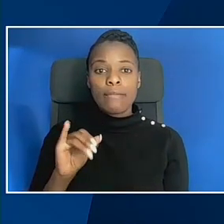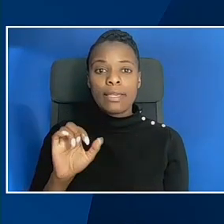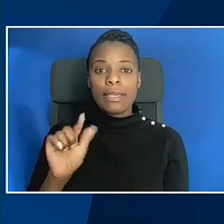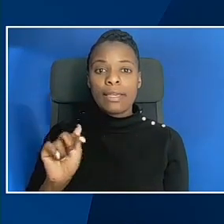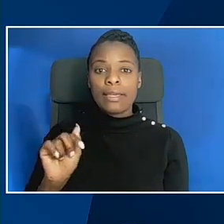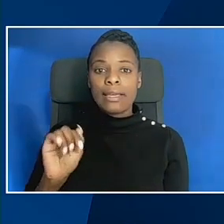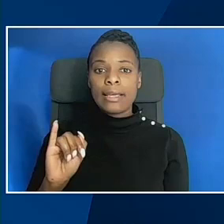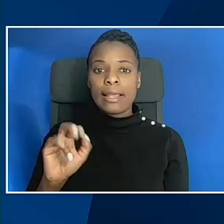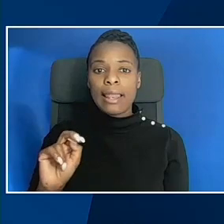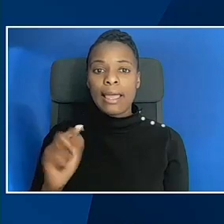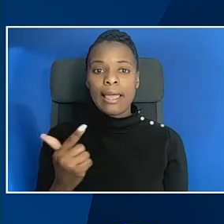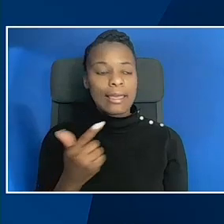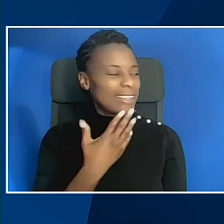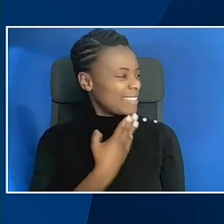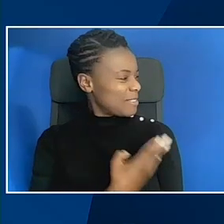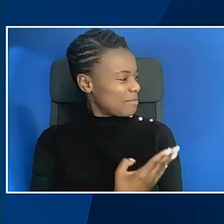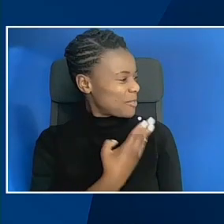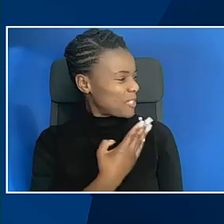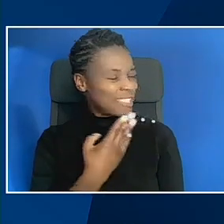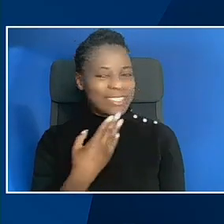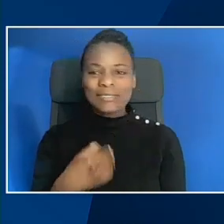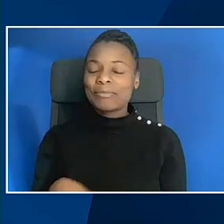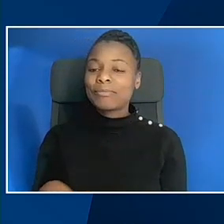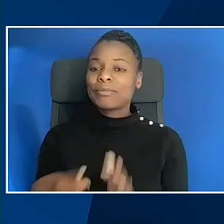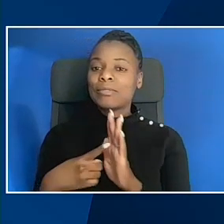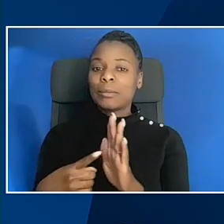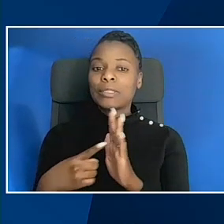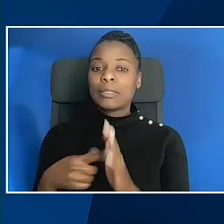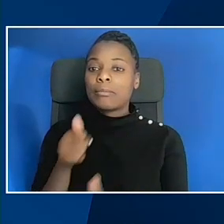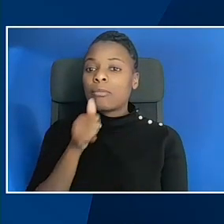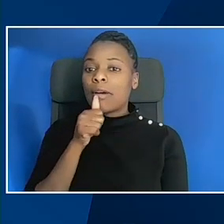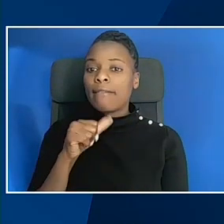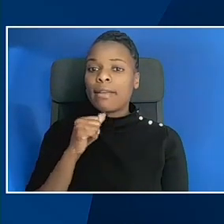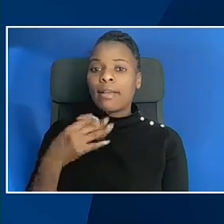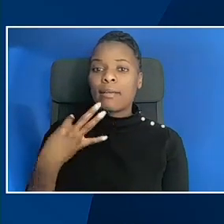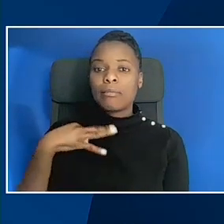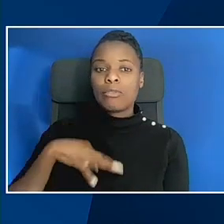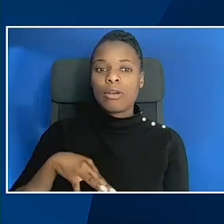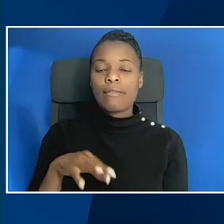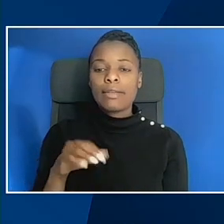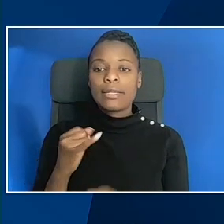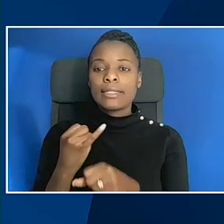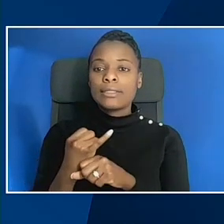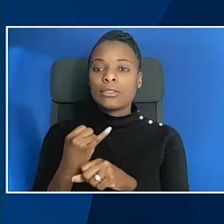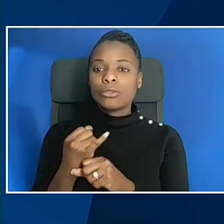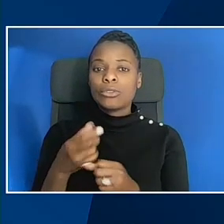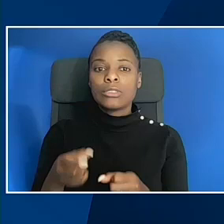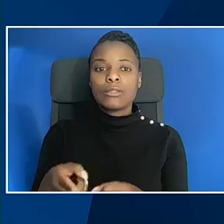Good morning. Representing private nonprofit institutions of higher education, Erika Linden.